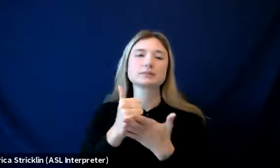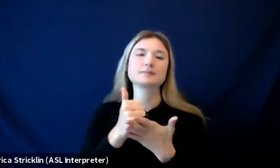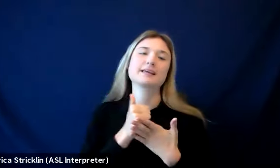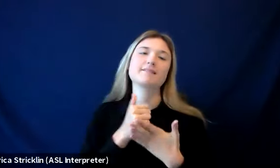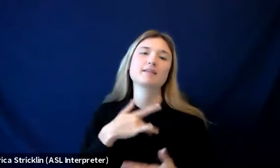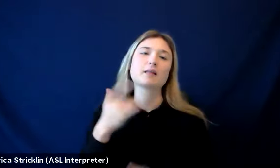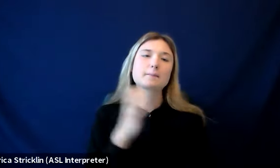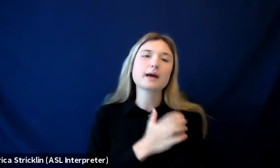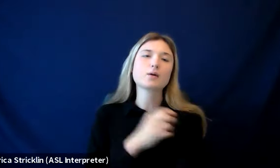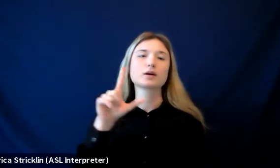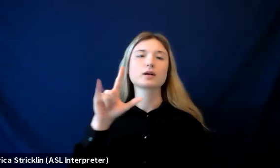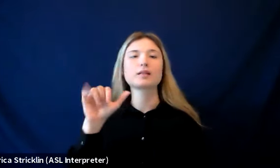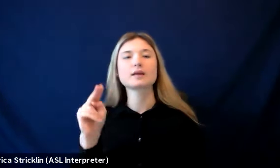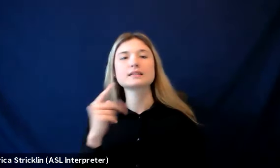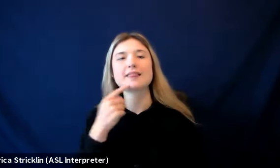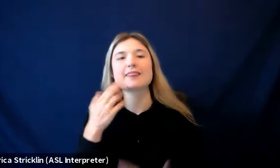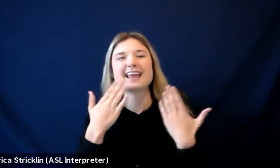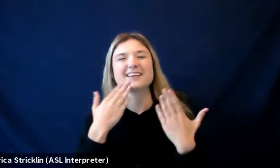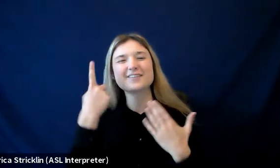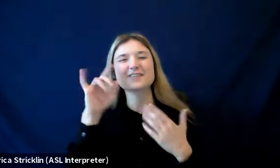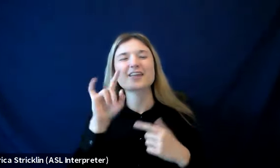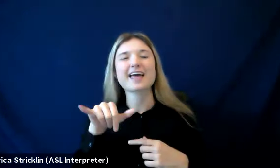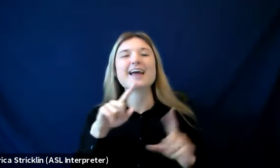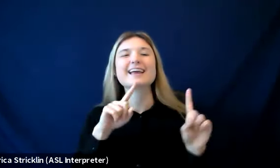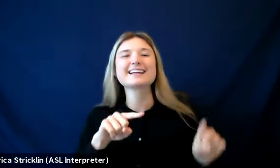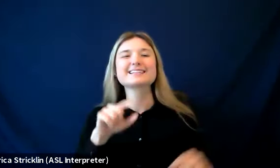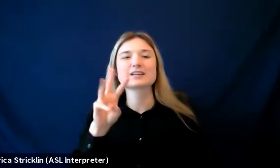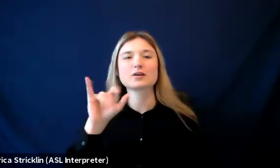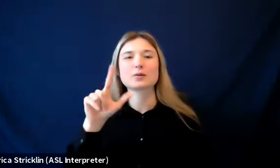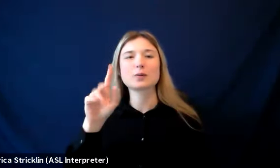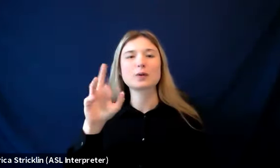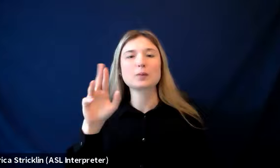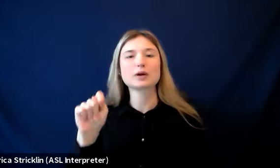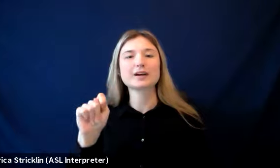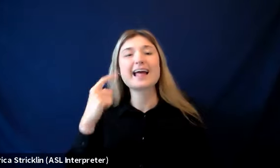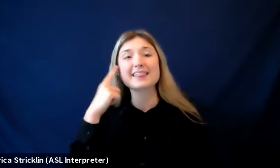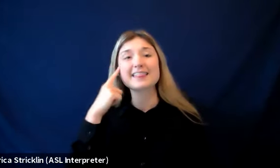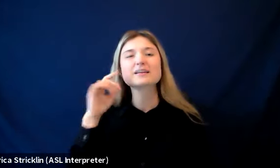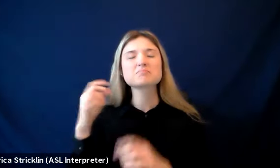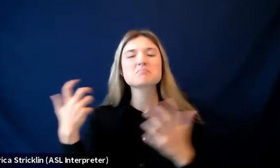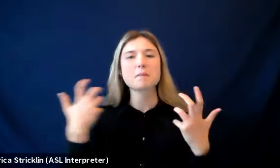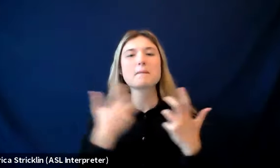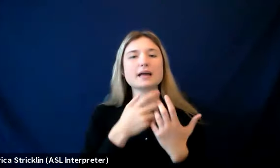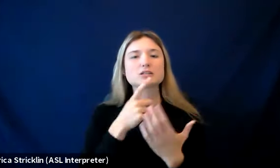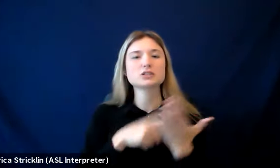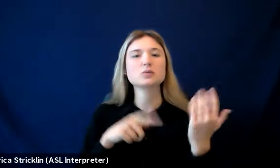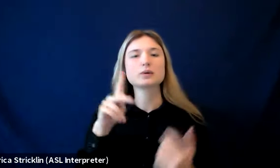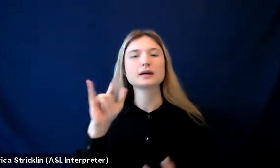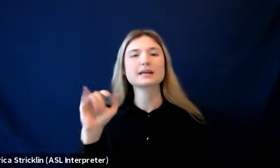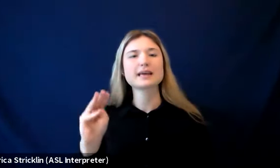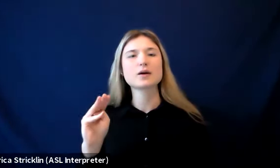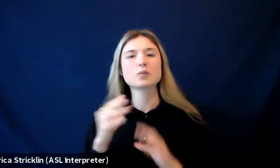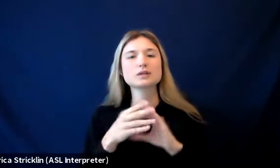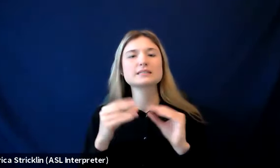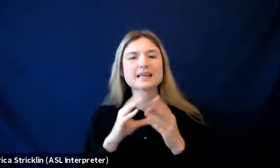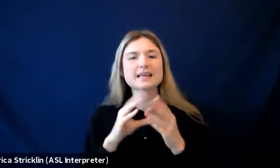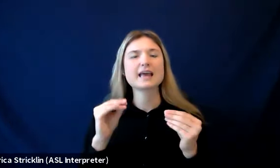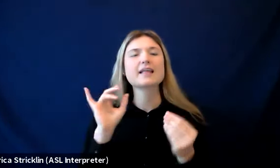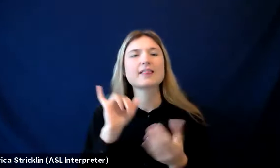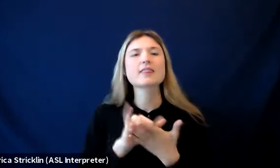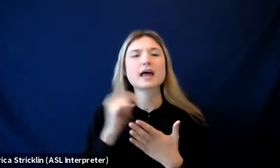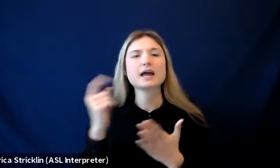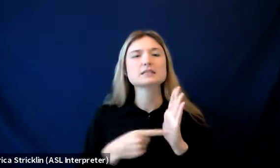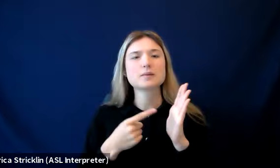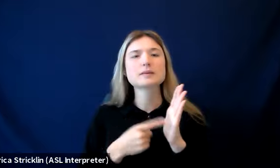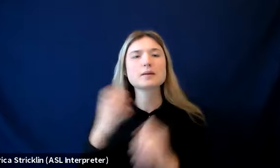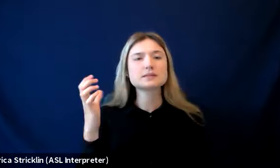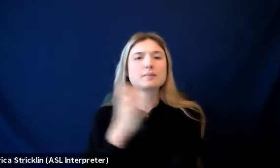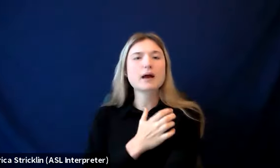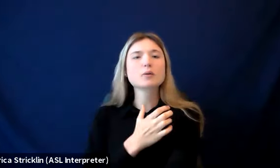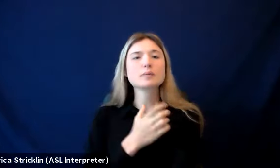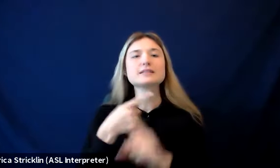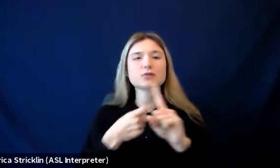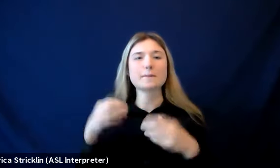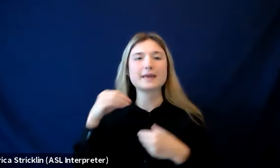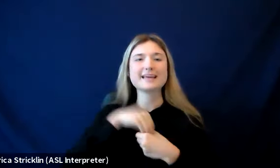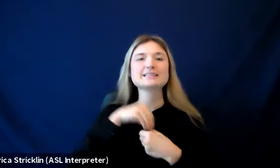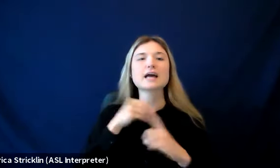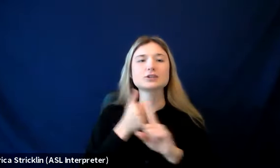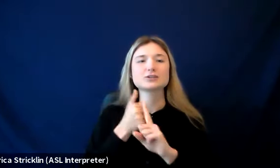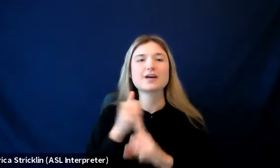Thank you for that answer Robert and I think it really speaks to what Kim was saying, but also the fact that sometimes empowerment comes from within yourself as well.